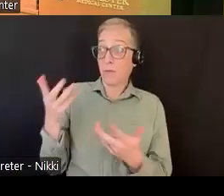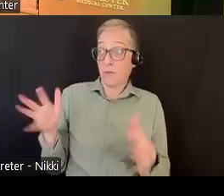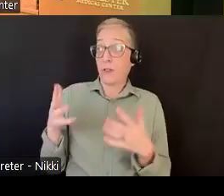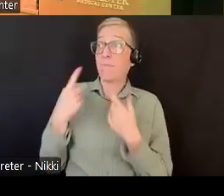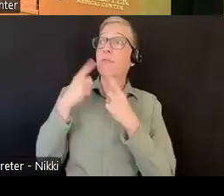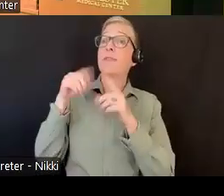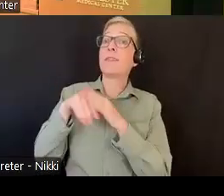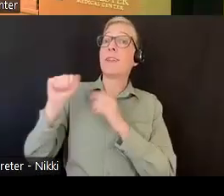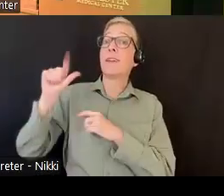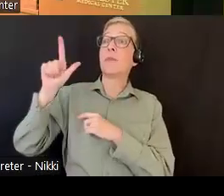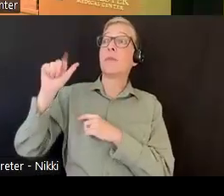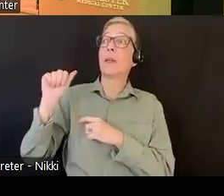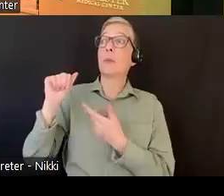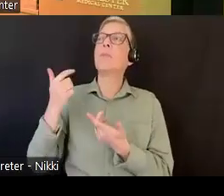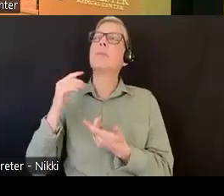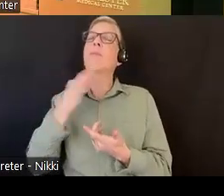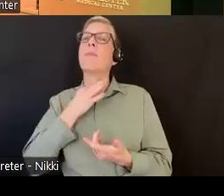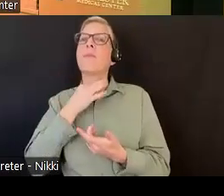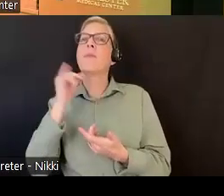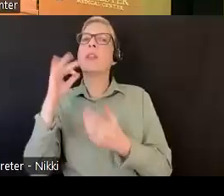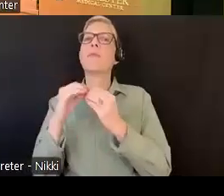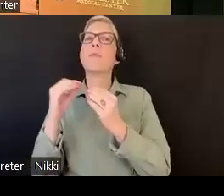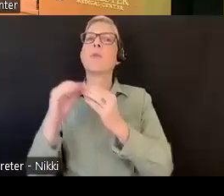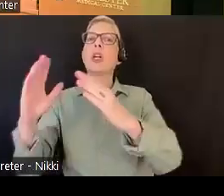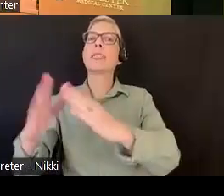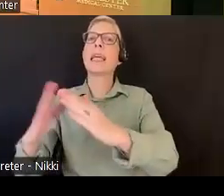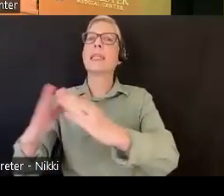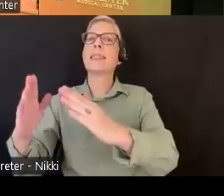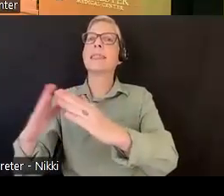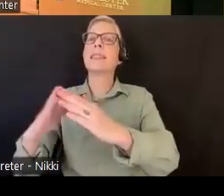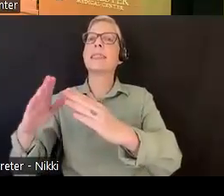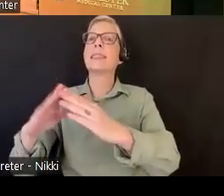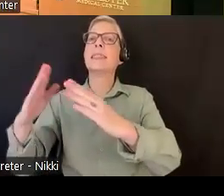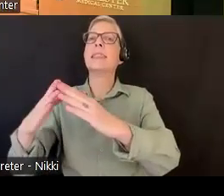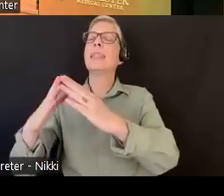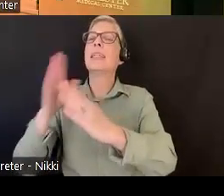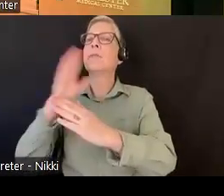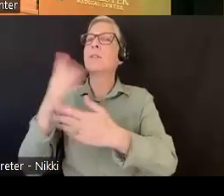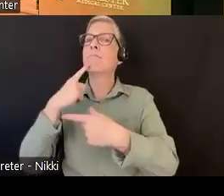urban place." So we decided to launch one in Pomona, California in 2020 and that has a more